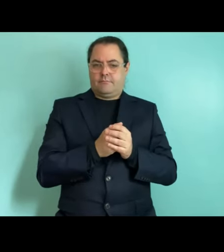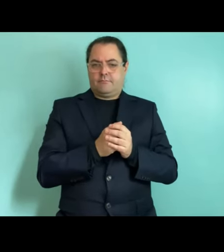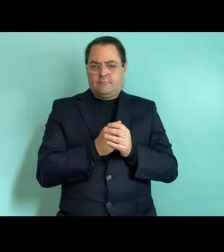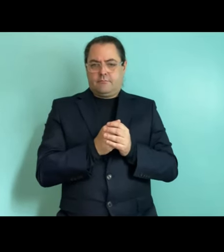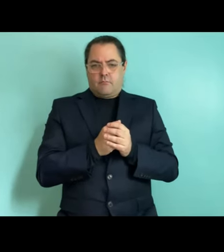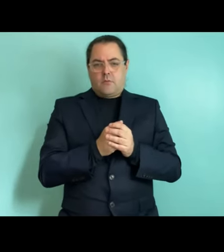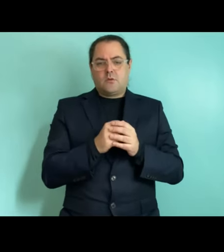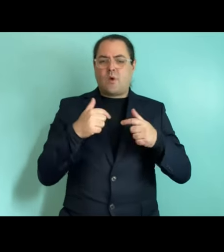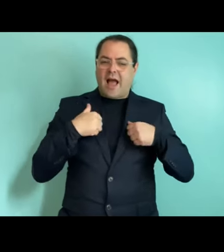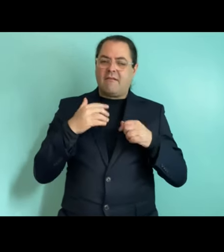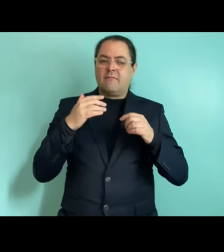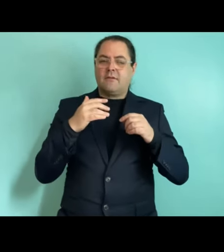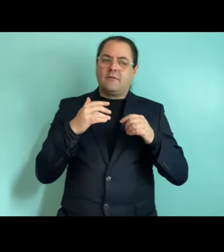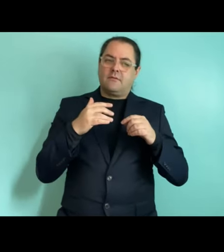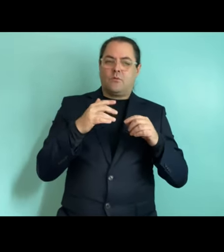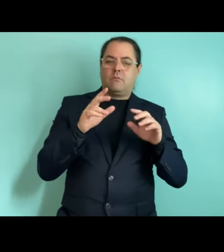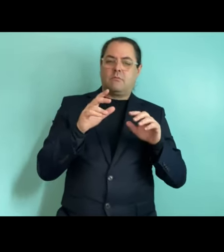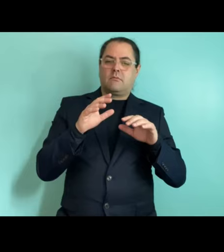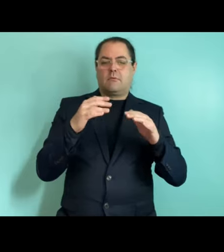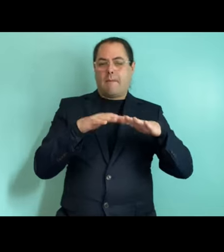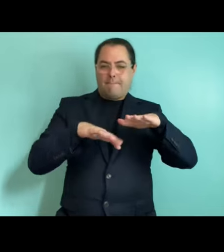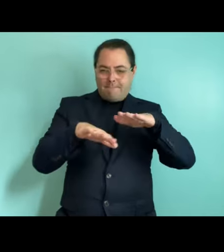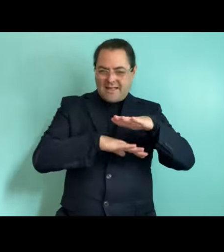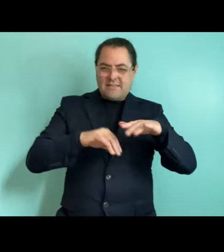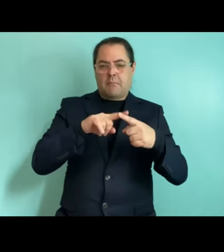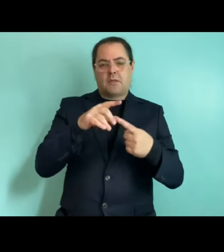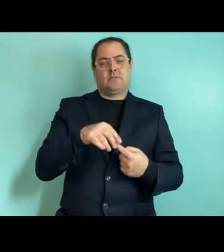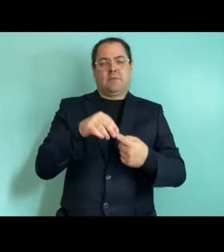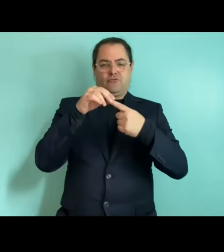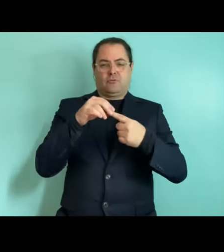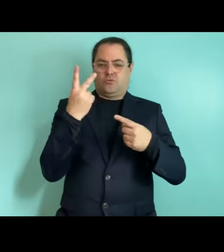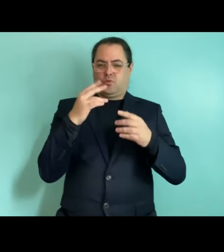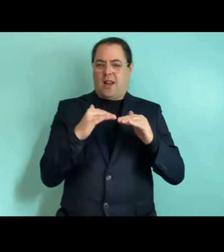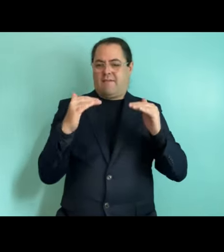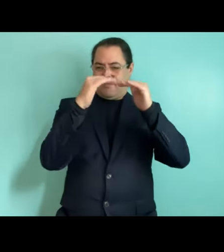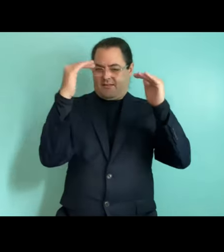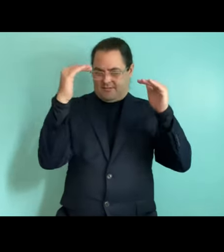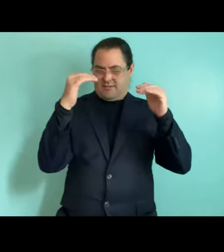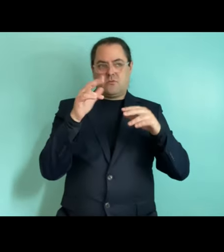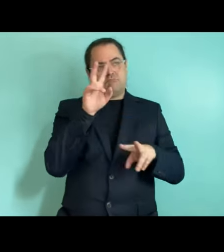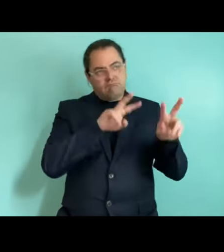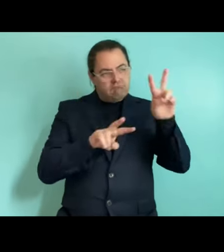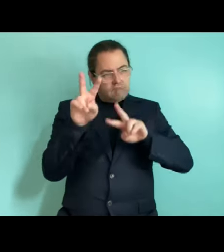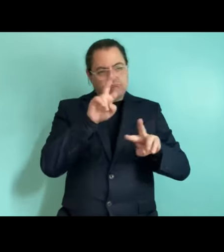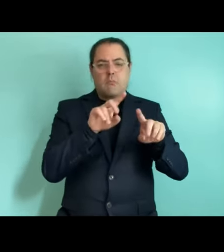audit. In essence, we also doing the accessibility audit as well covering a few basic things